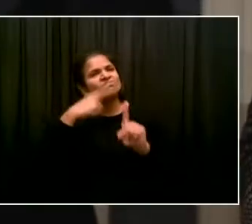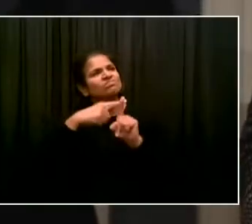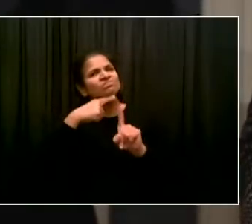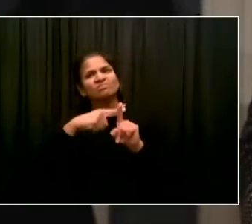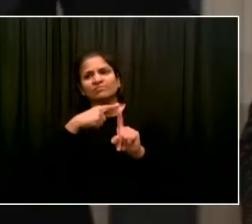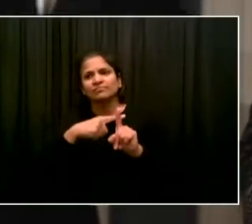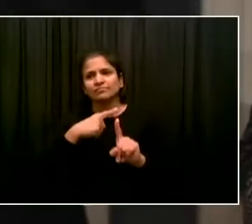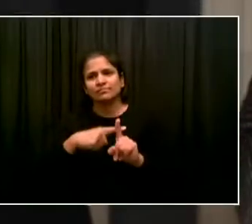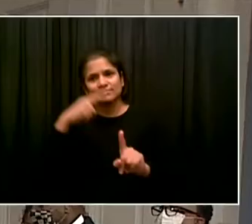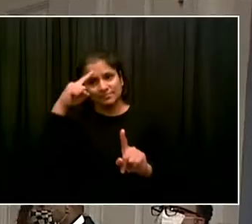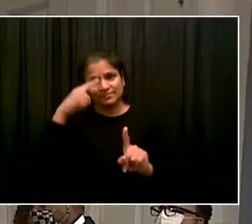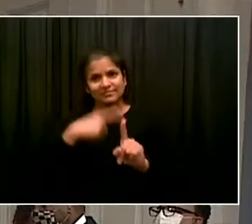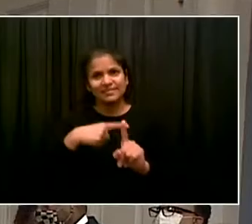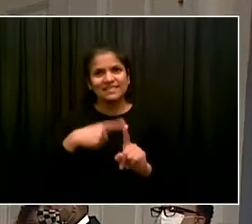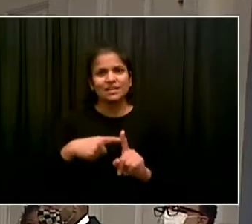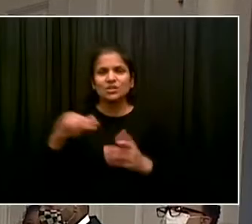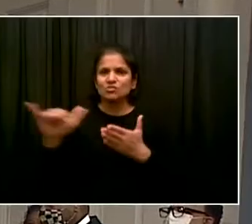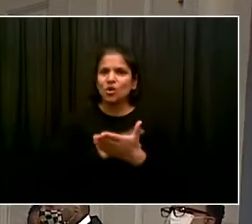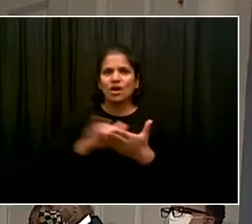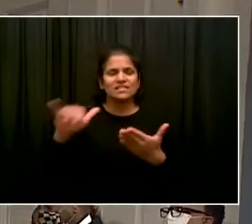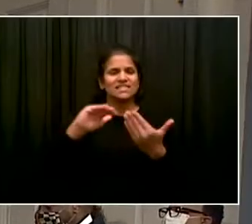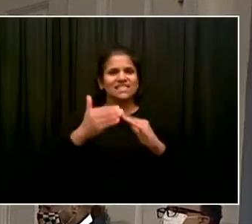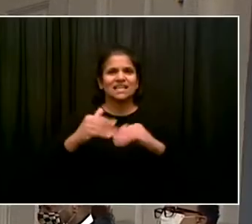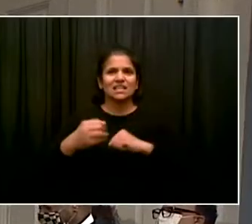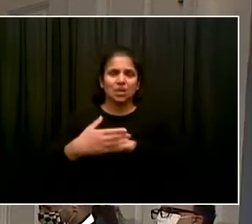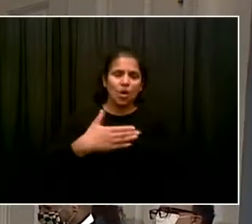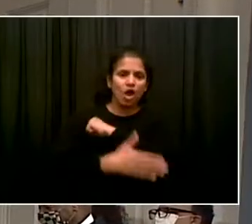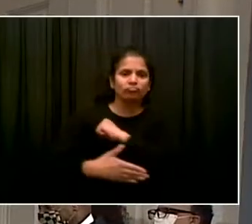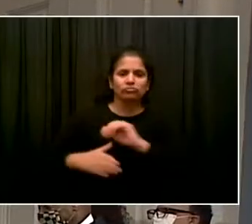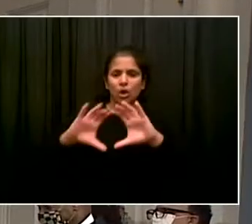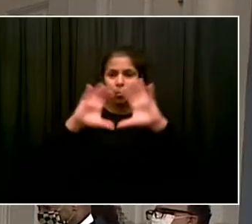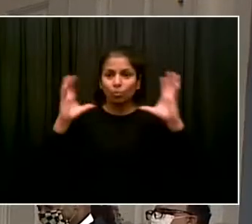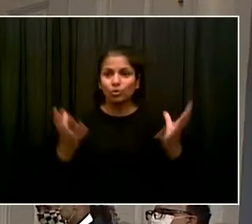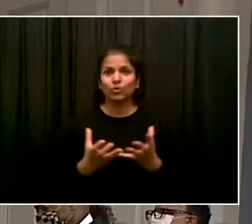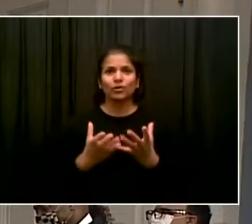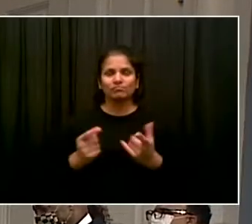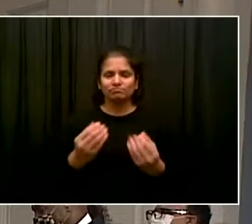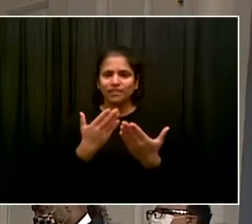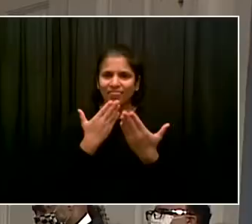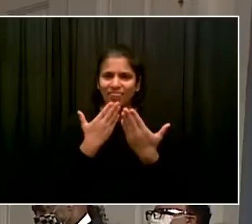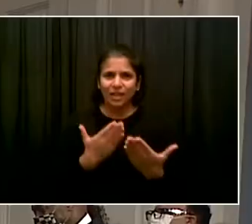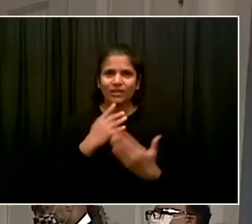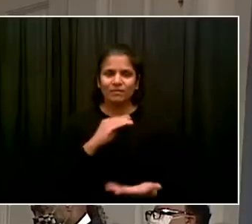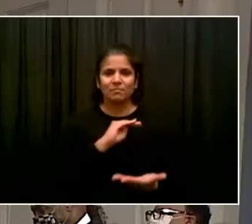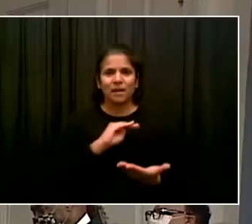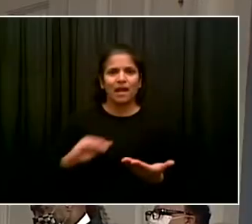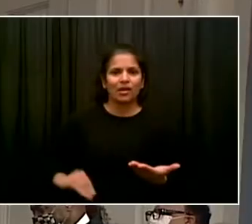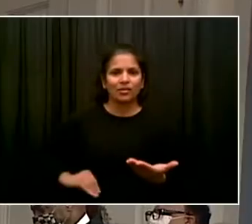THAT I HAVE FOR THIS GREAT CITY FOR THIS NATION AND THE WORLD. THANK YOU SO